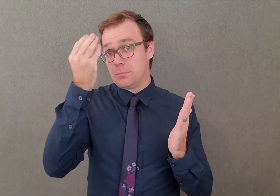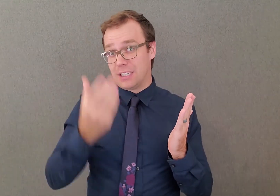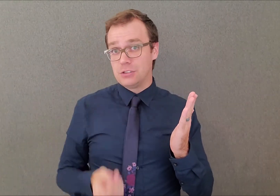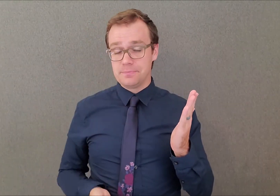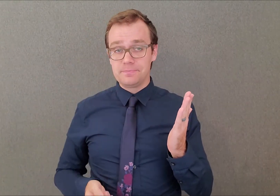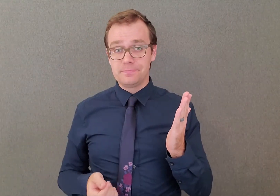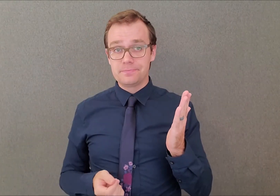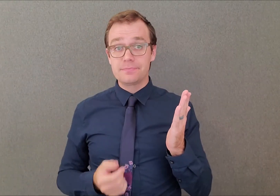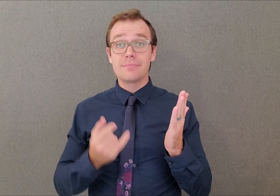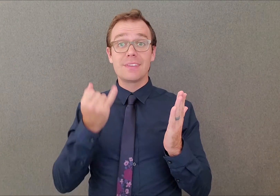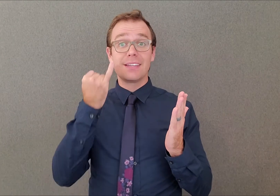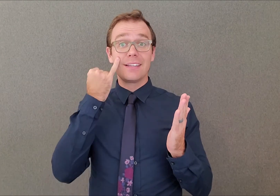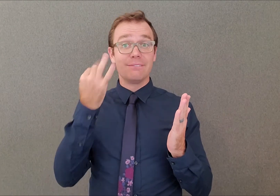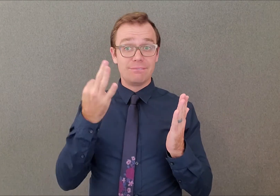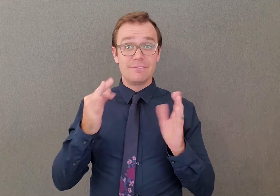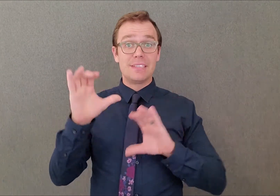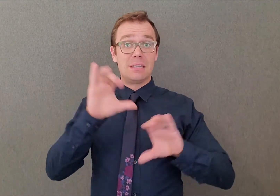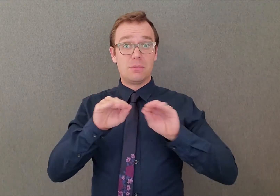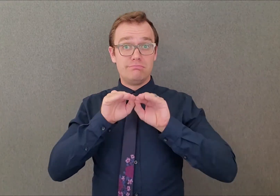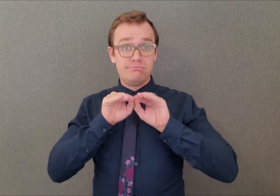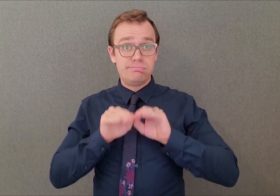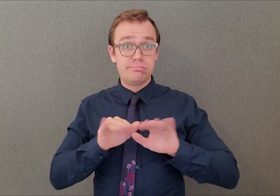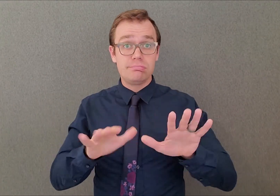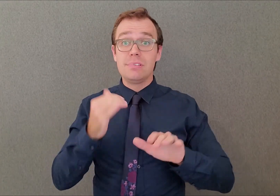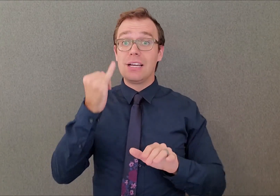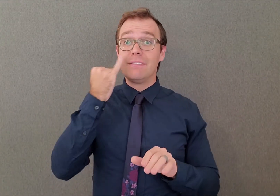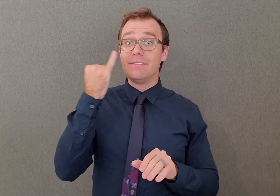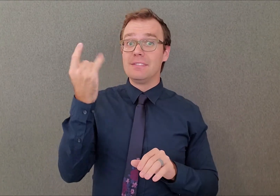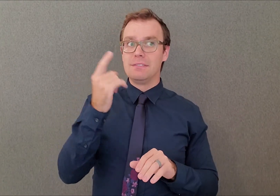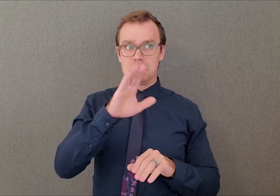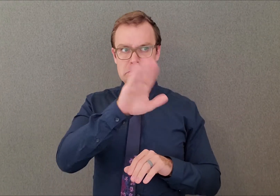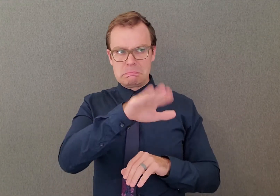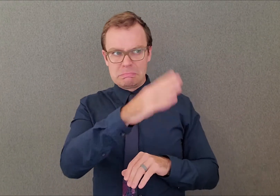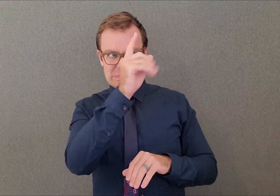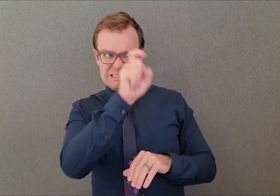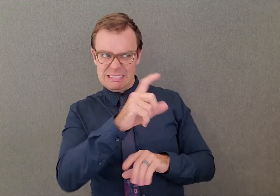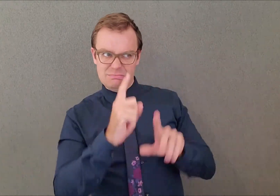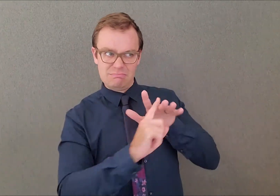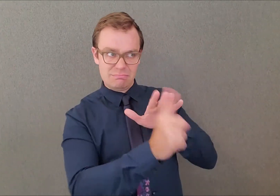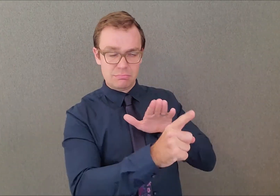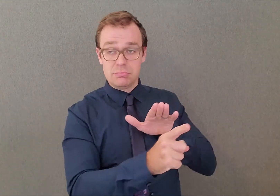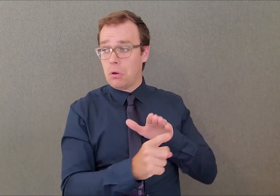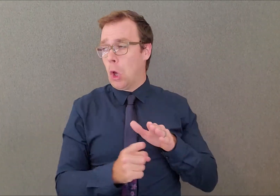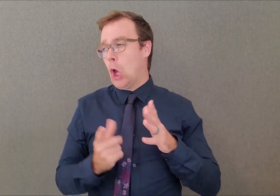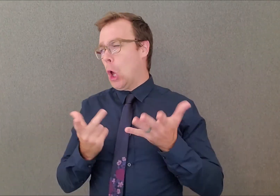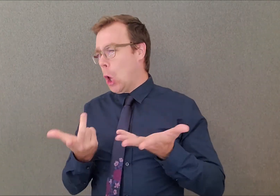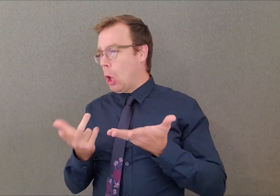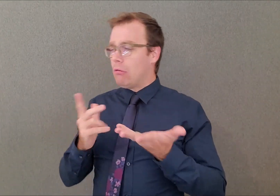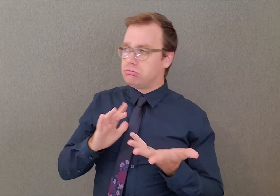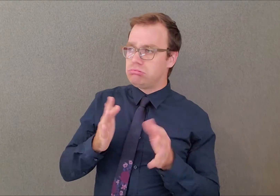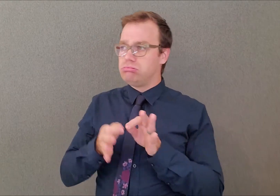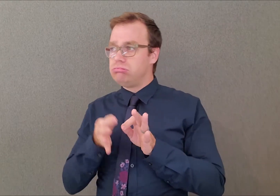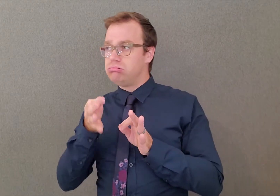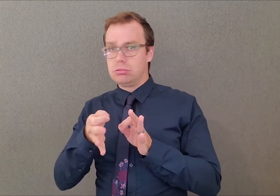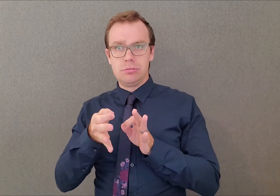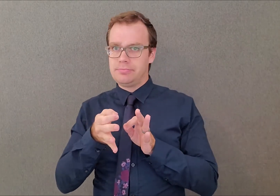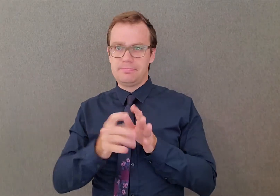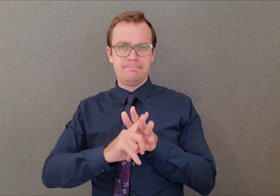During a HazMat release. If you are asked to evacuate, do so immediately.